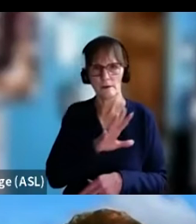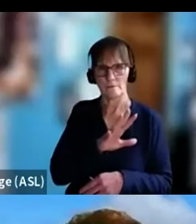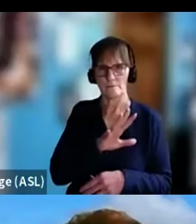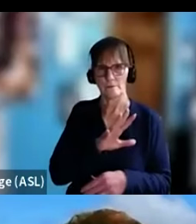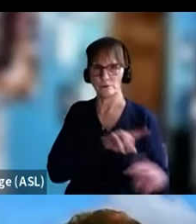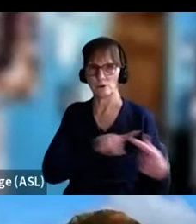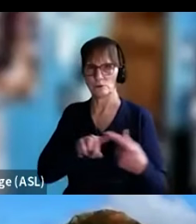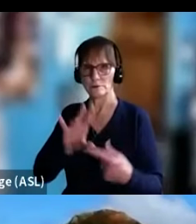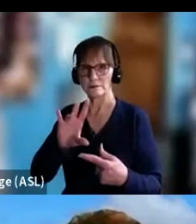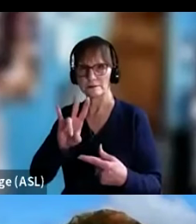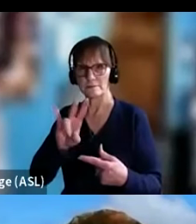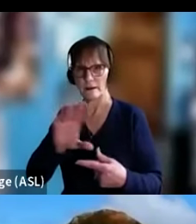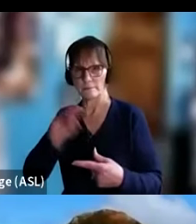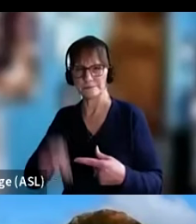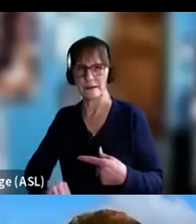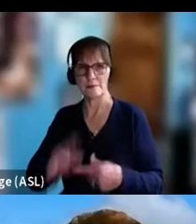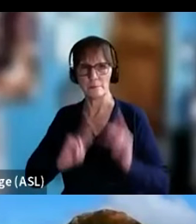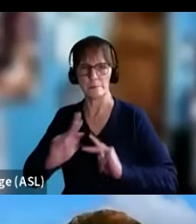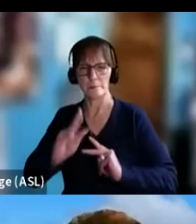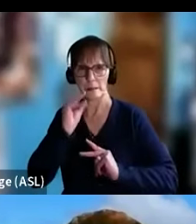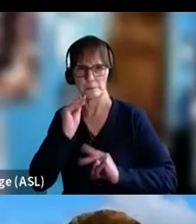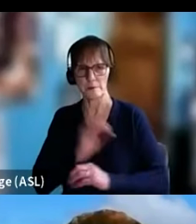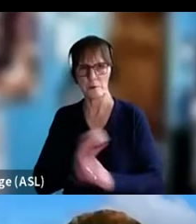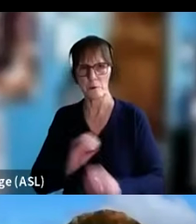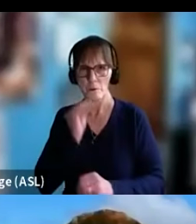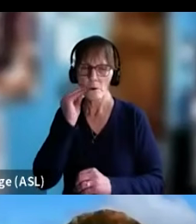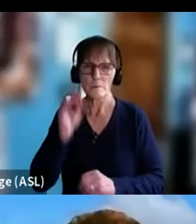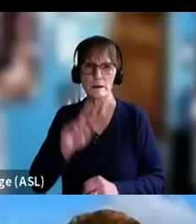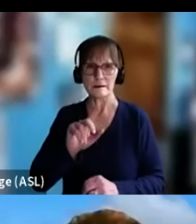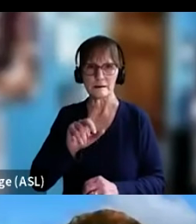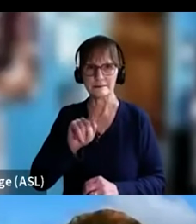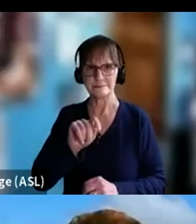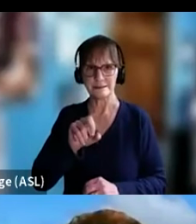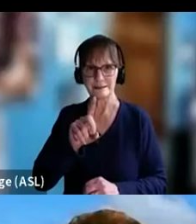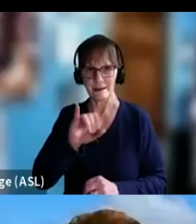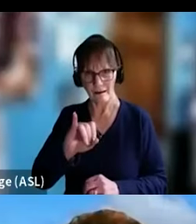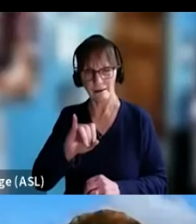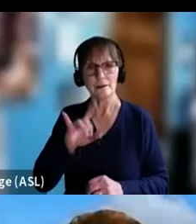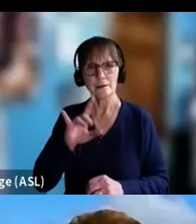of people experiencing homelessness have experienced some form of TBI. The data point that I always like to emphasize